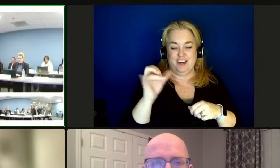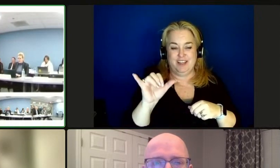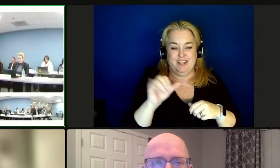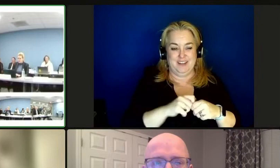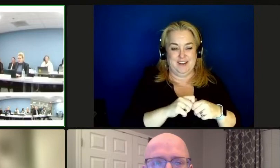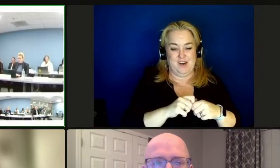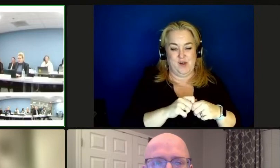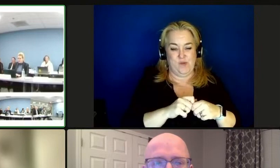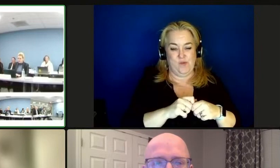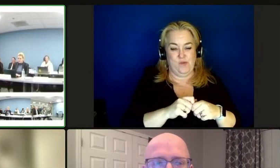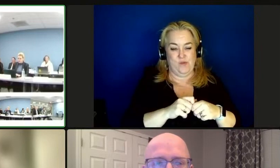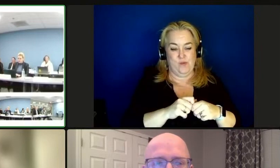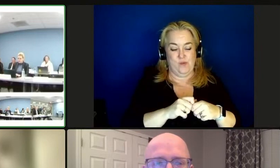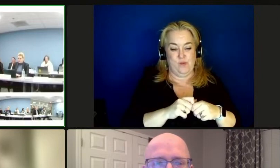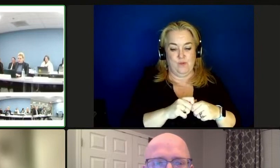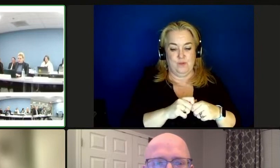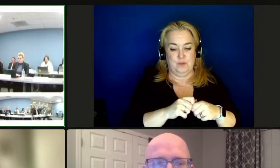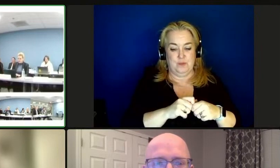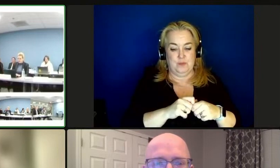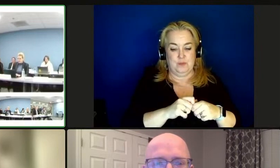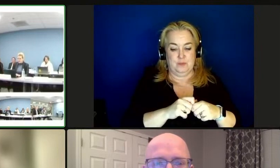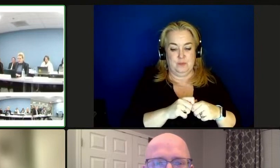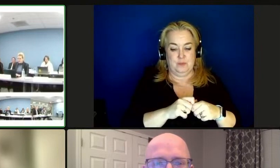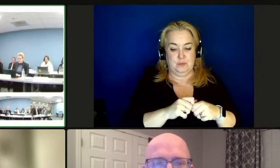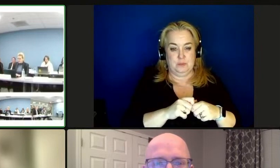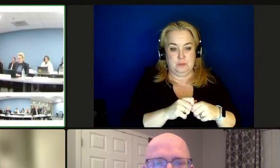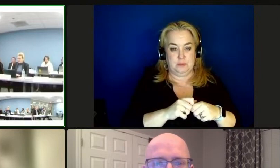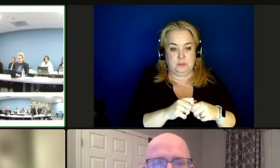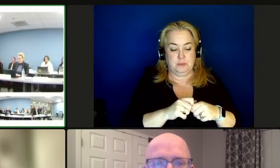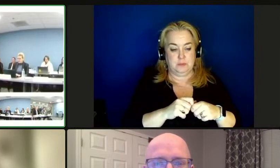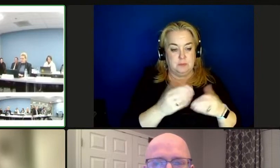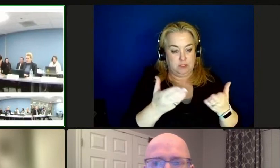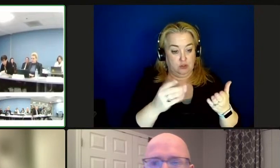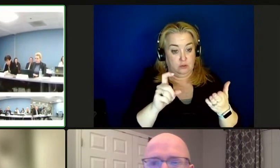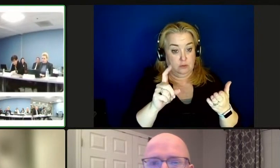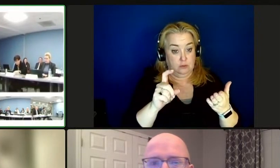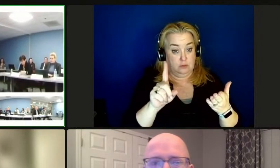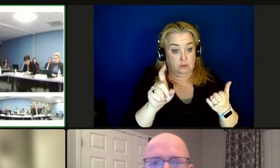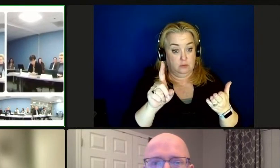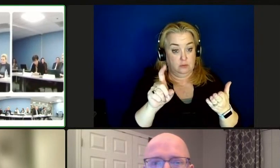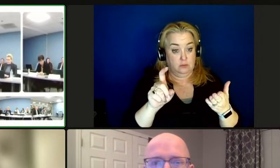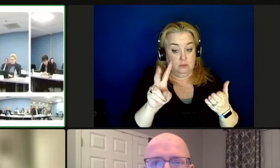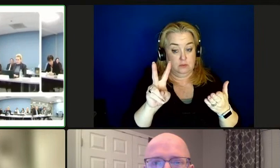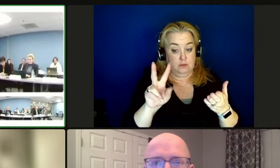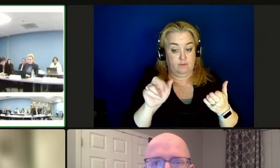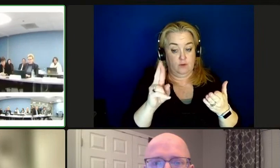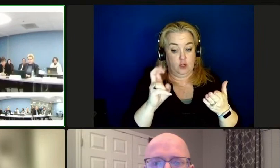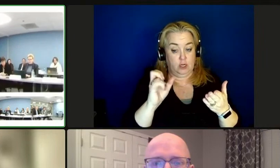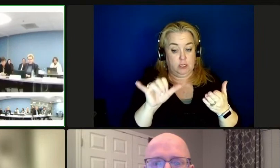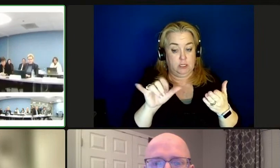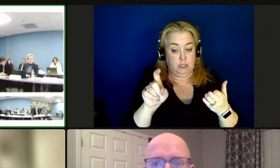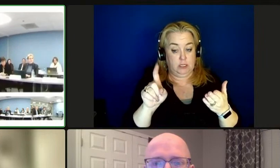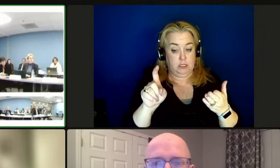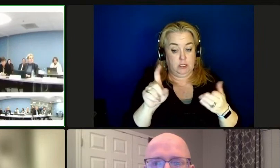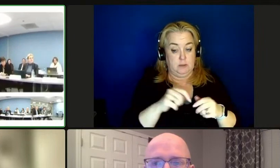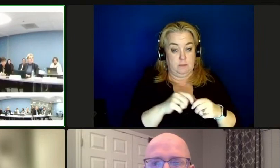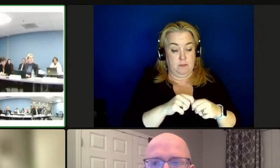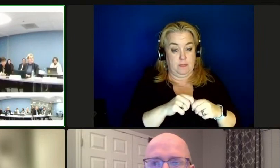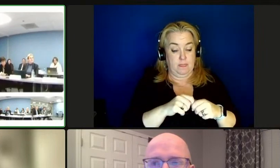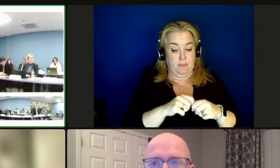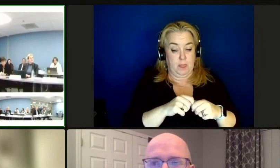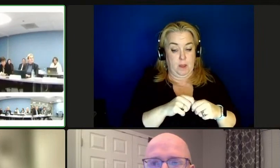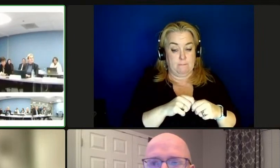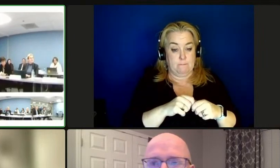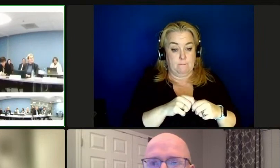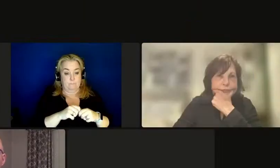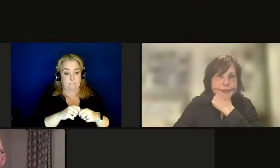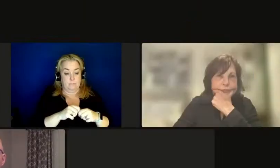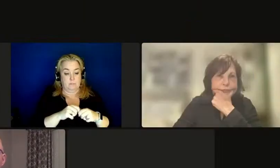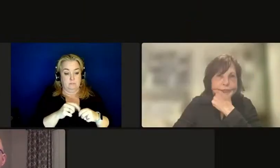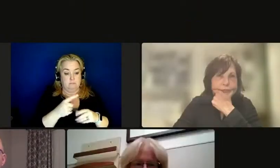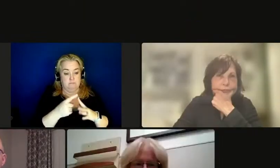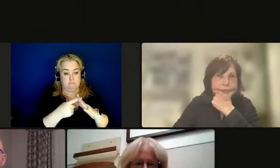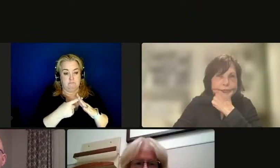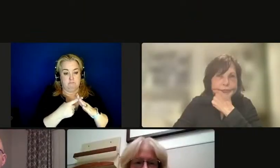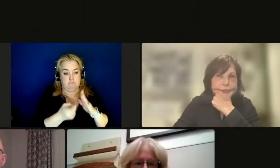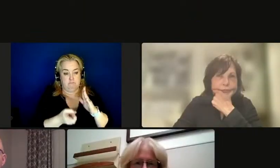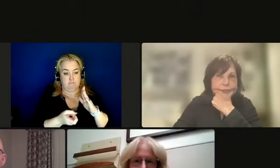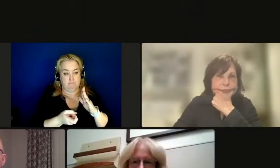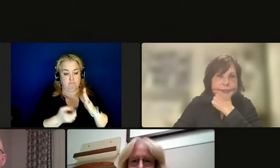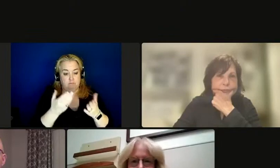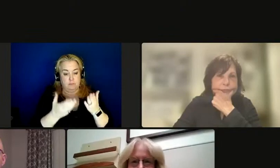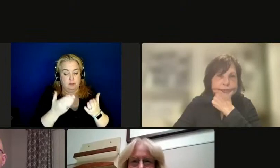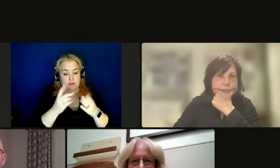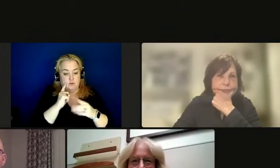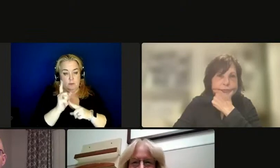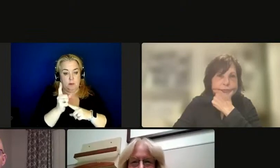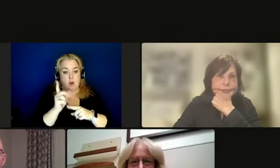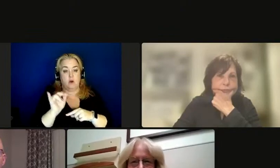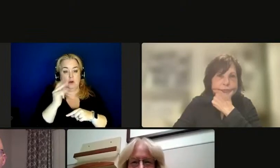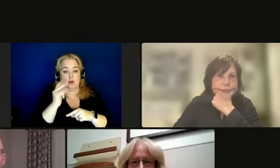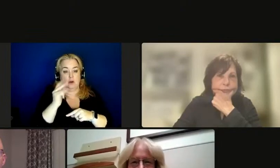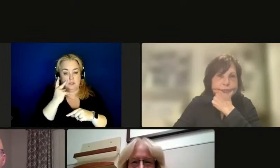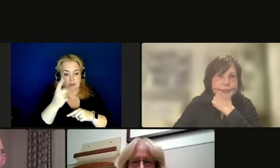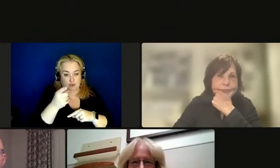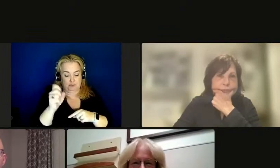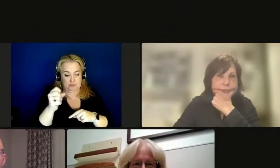COUNCILOR DI, I CAN'T HEAR YOU.